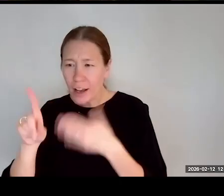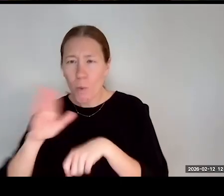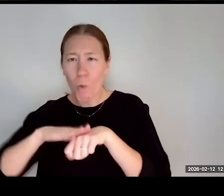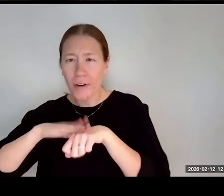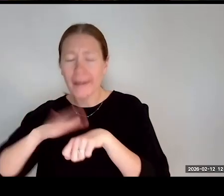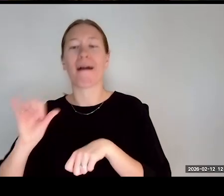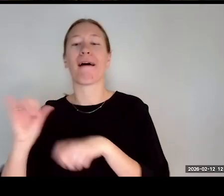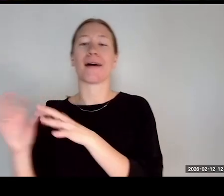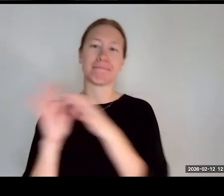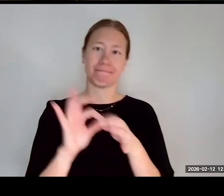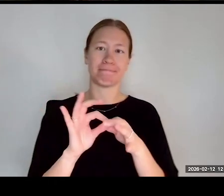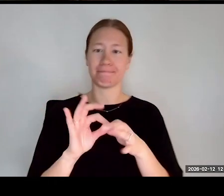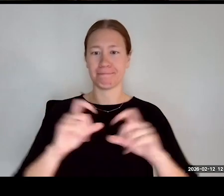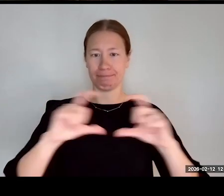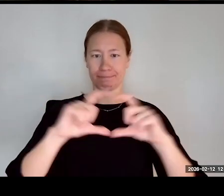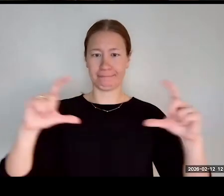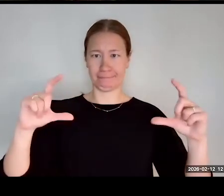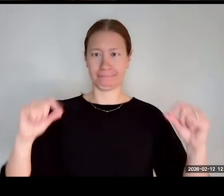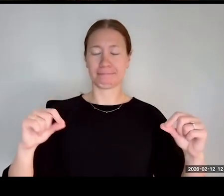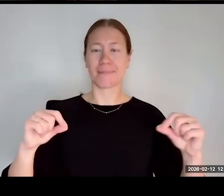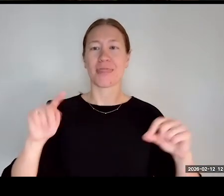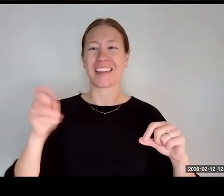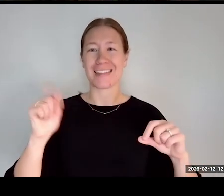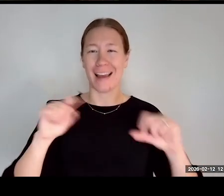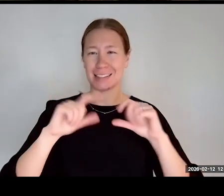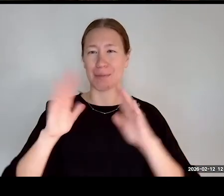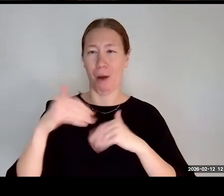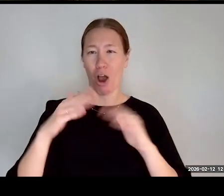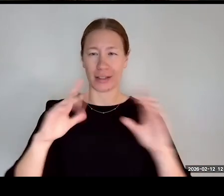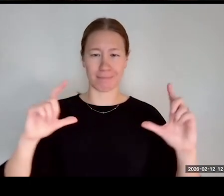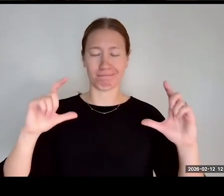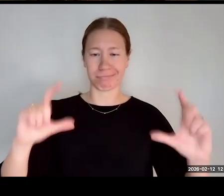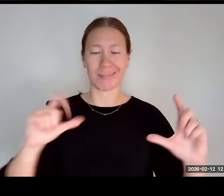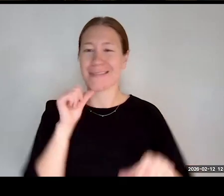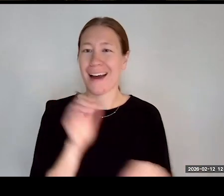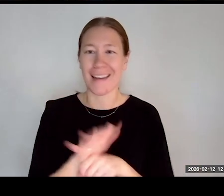with the text box I have in my document. There is not enough contrast between the text box color